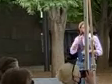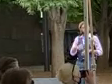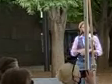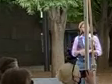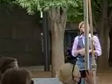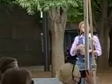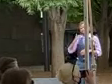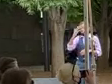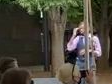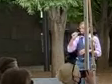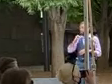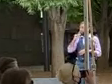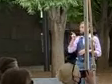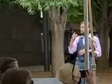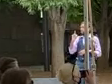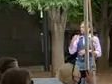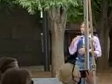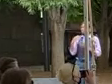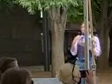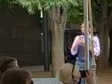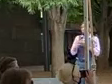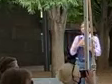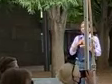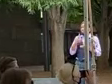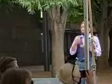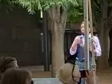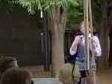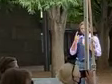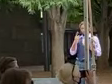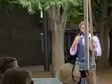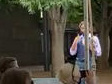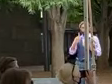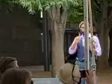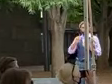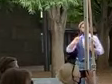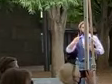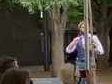Because not only did I earn disability at a time when the ADA was already law,